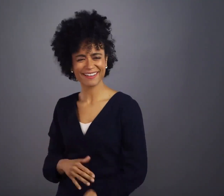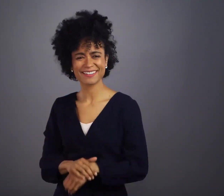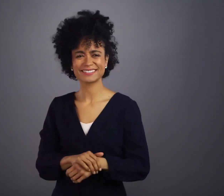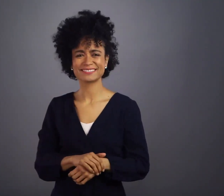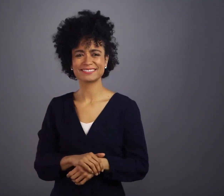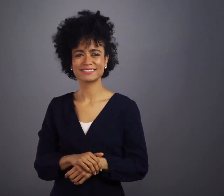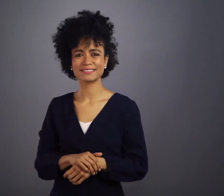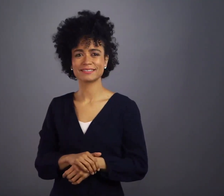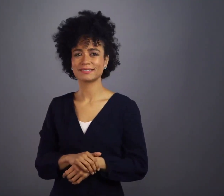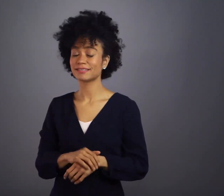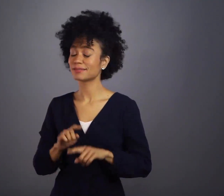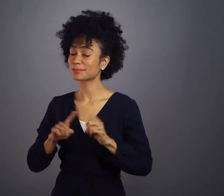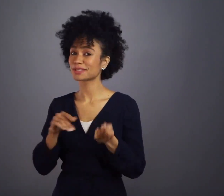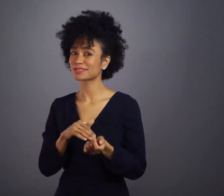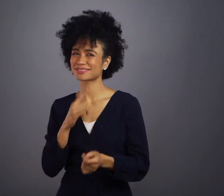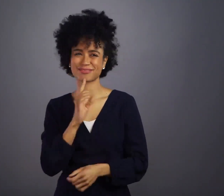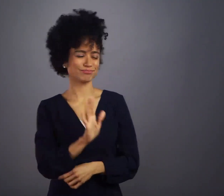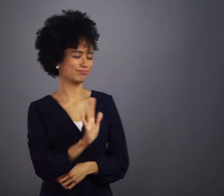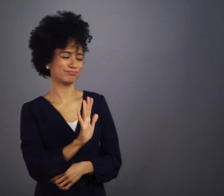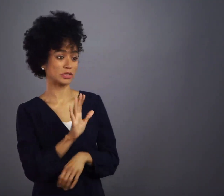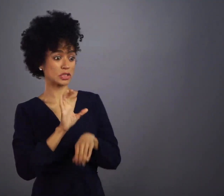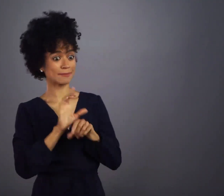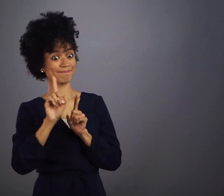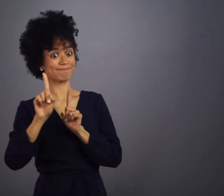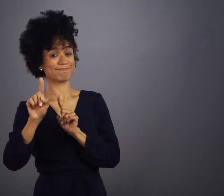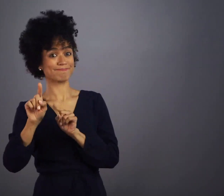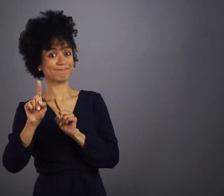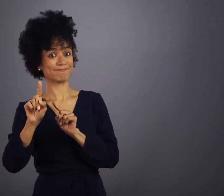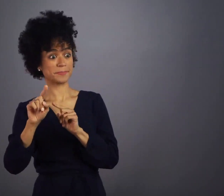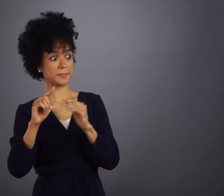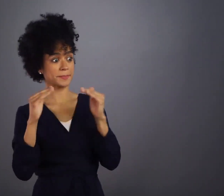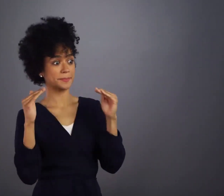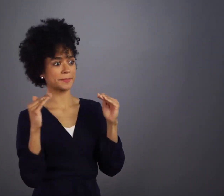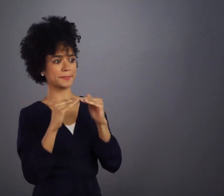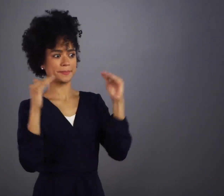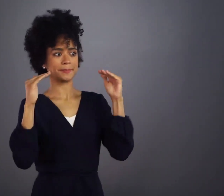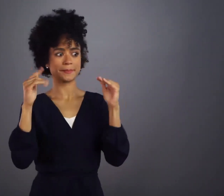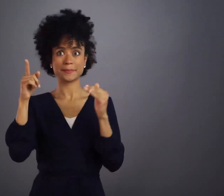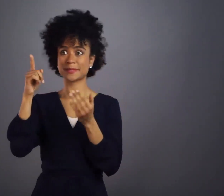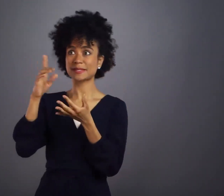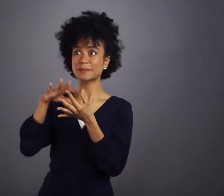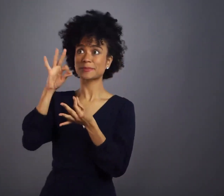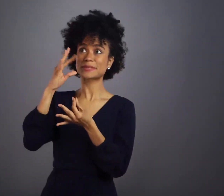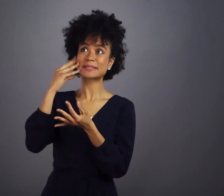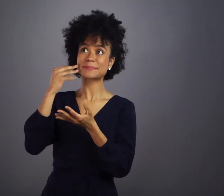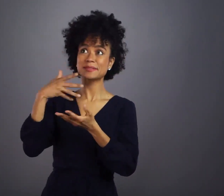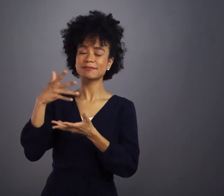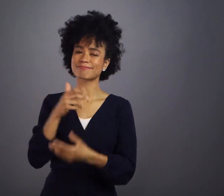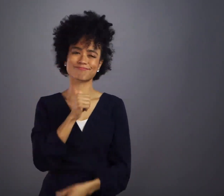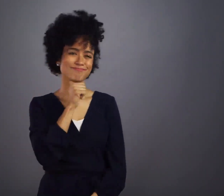This hope, however, was destroyed by the doctor's telling him that while his religious convictions were very good,